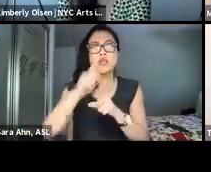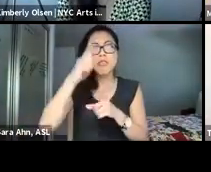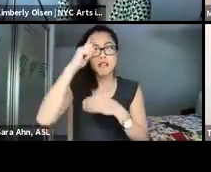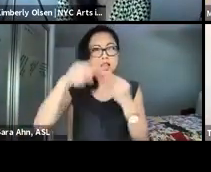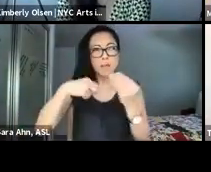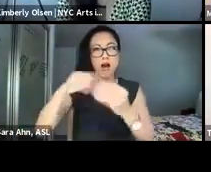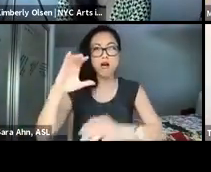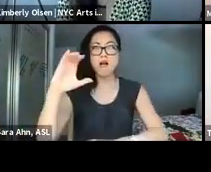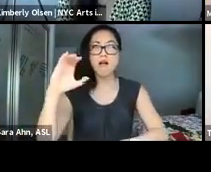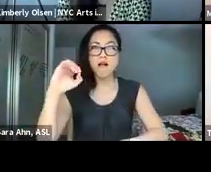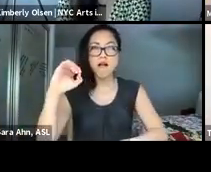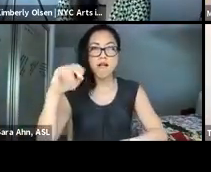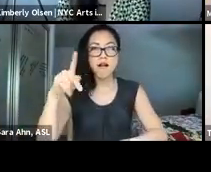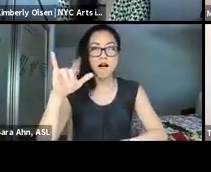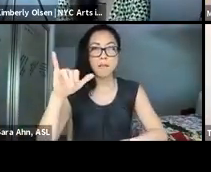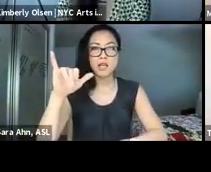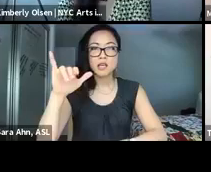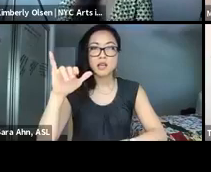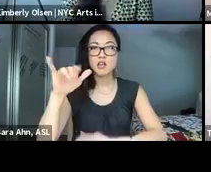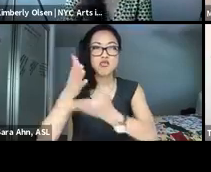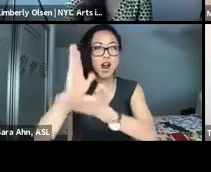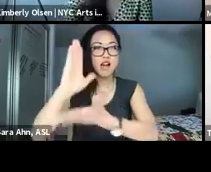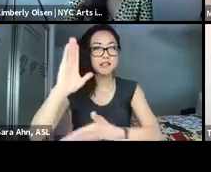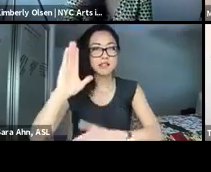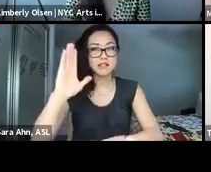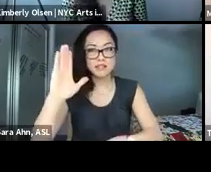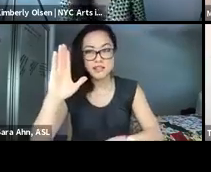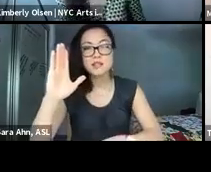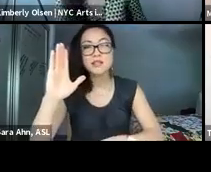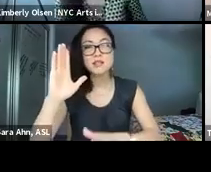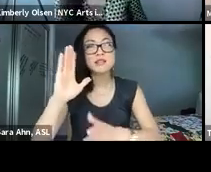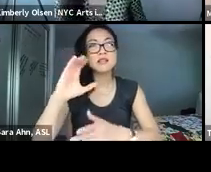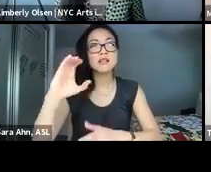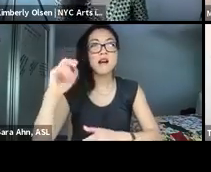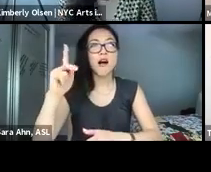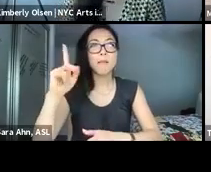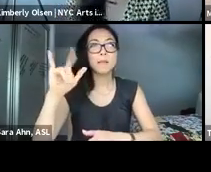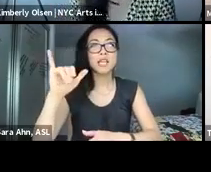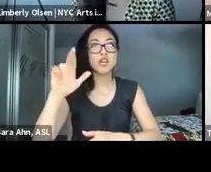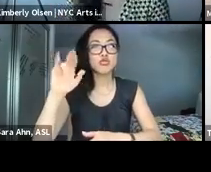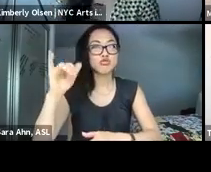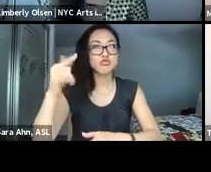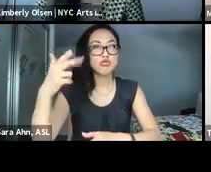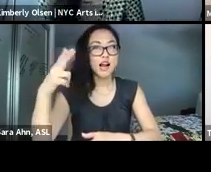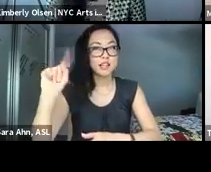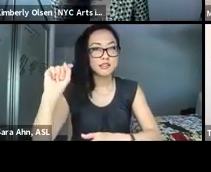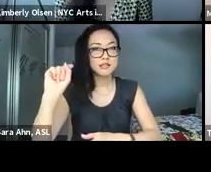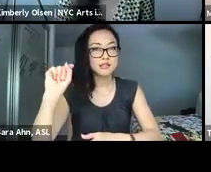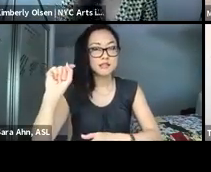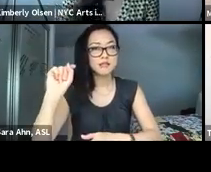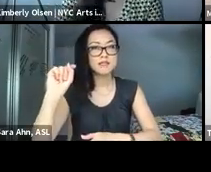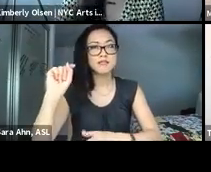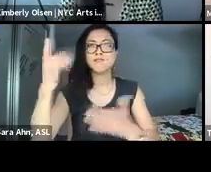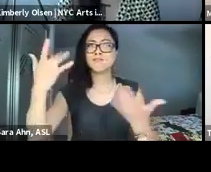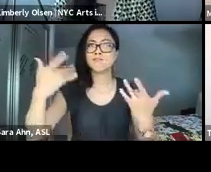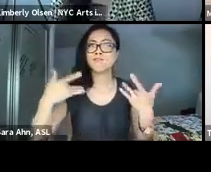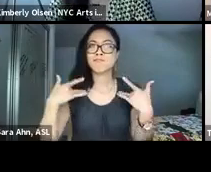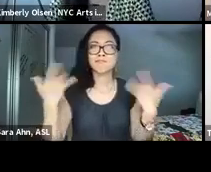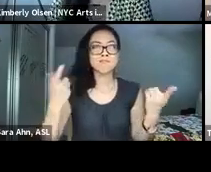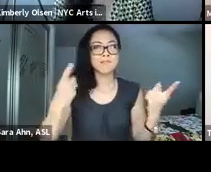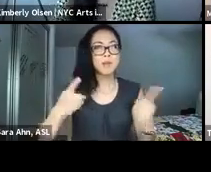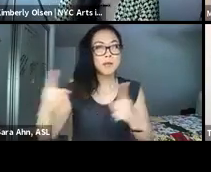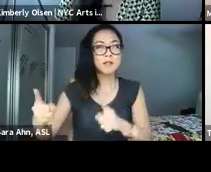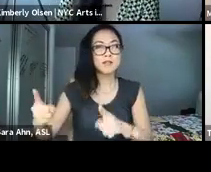artistry is not a necessary service within the department of education sets a precedent